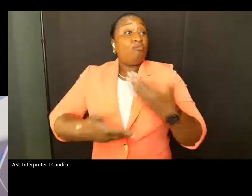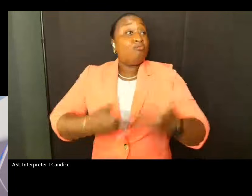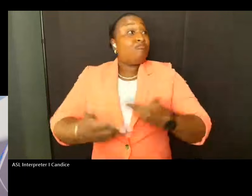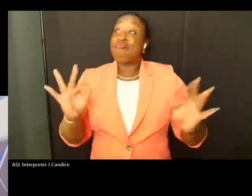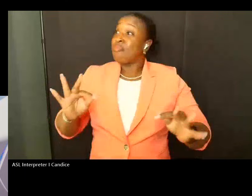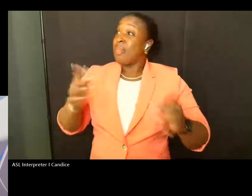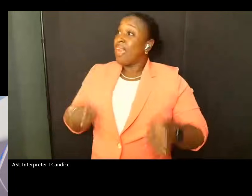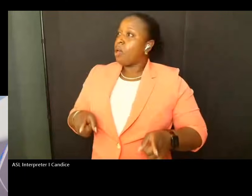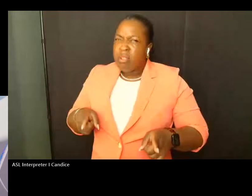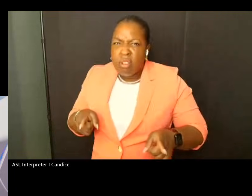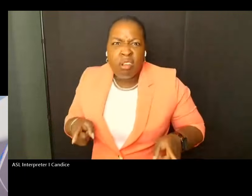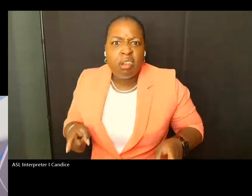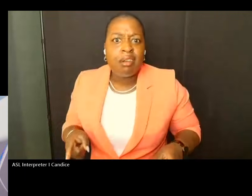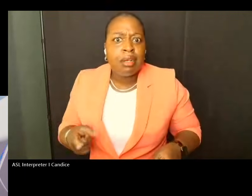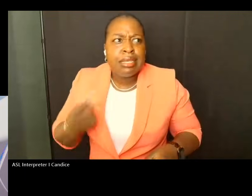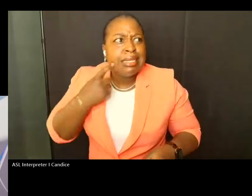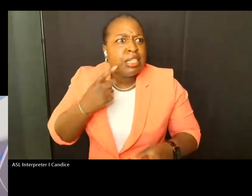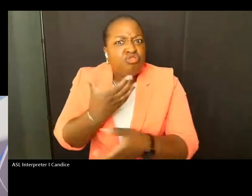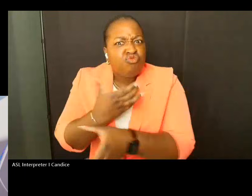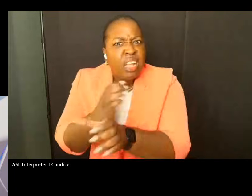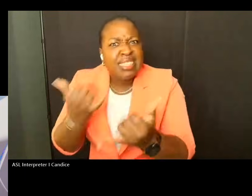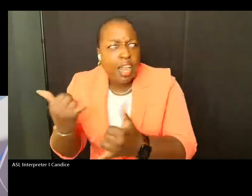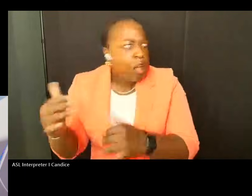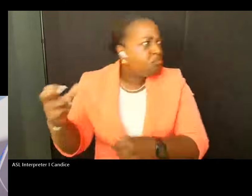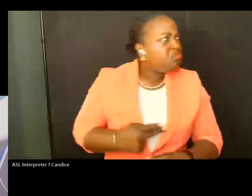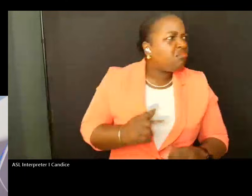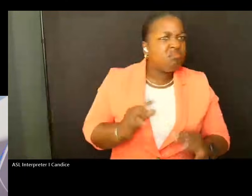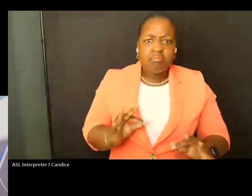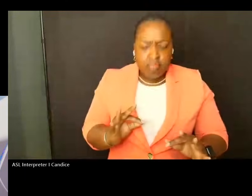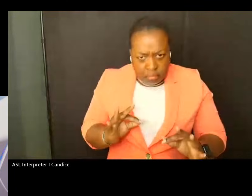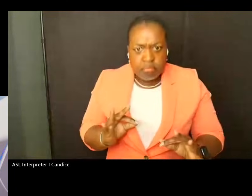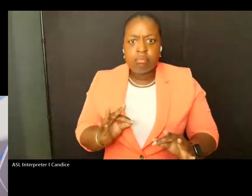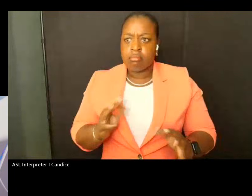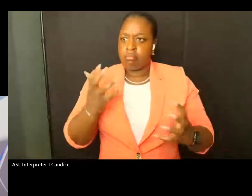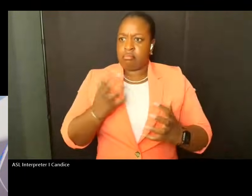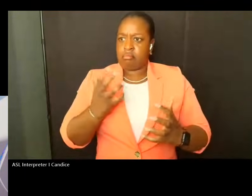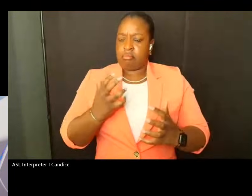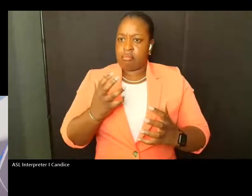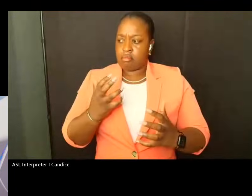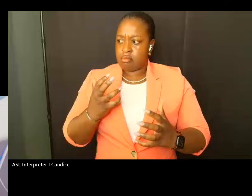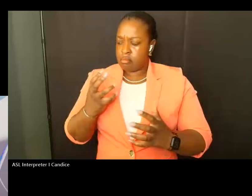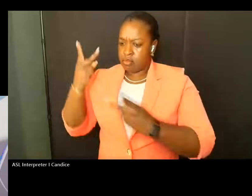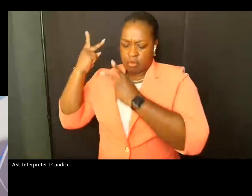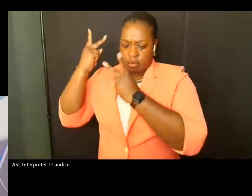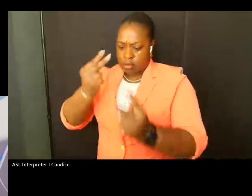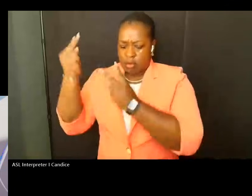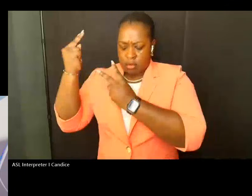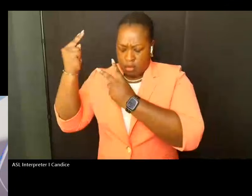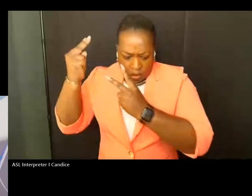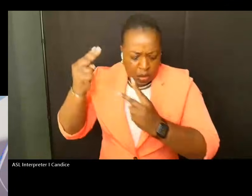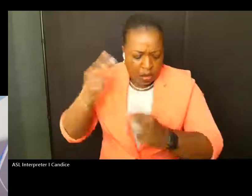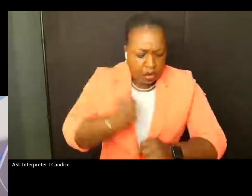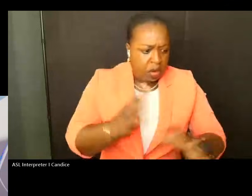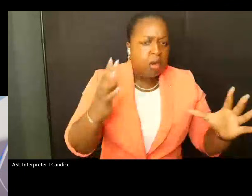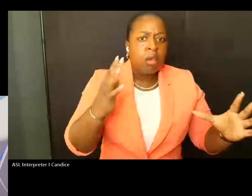And to know that I wasn't for sure if we was going to bring our daughter home, this time,